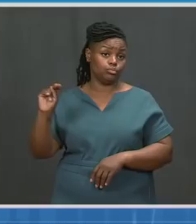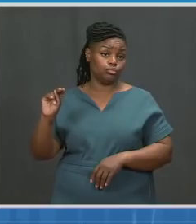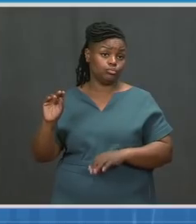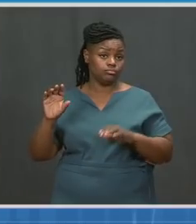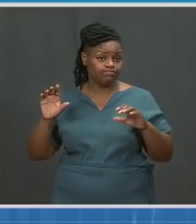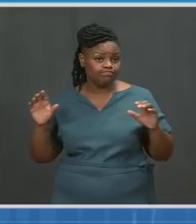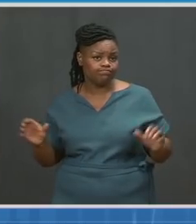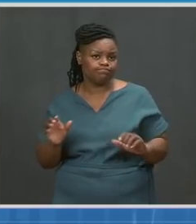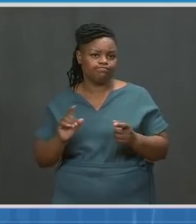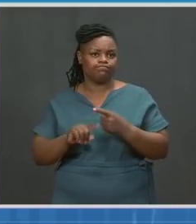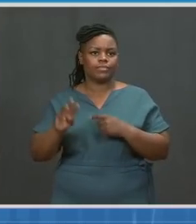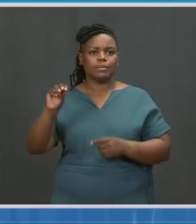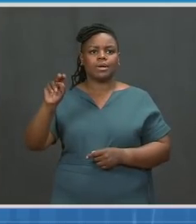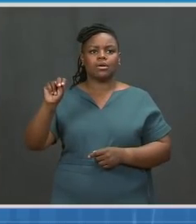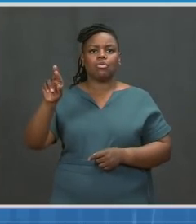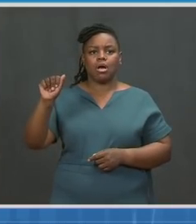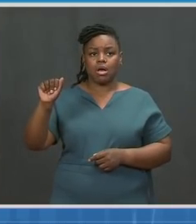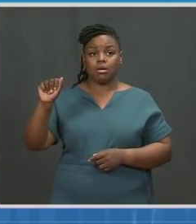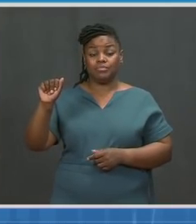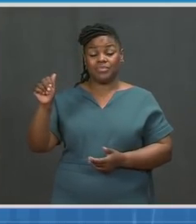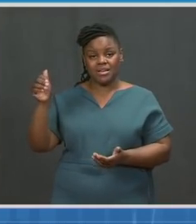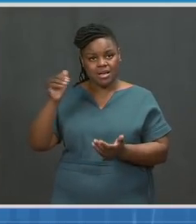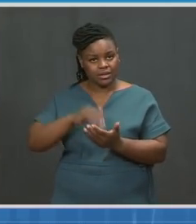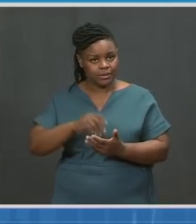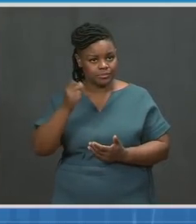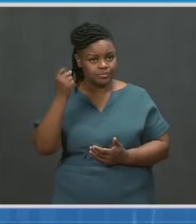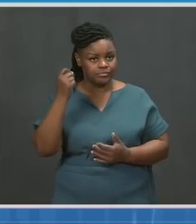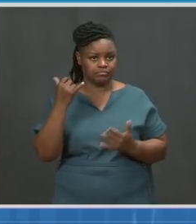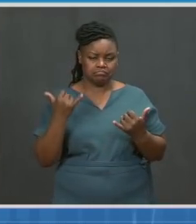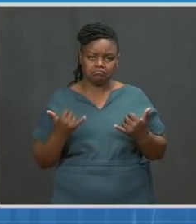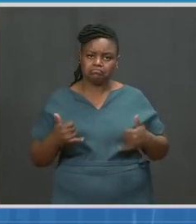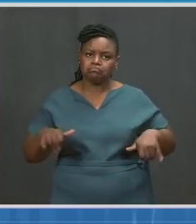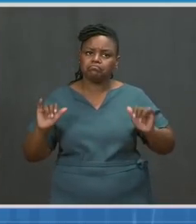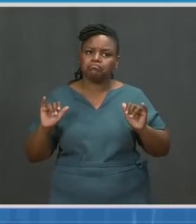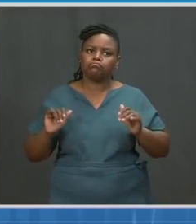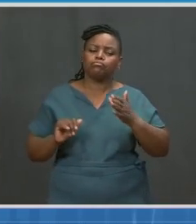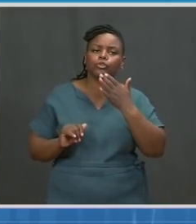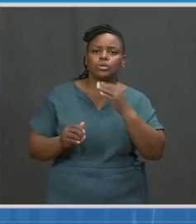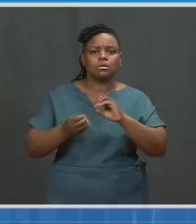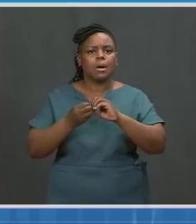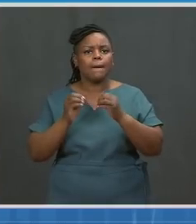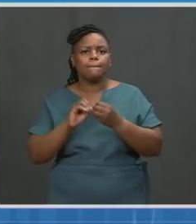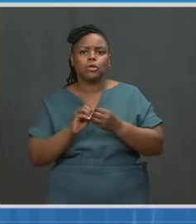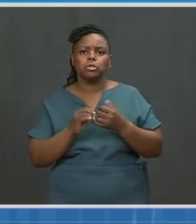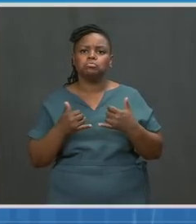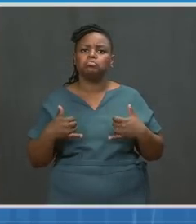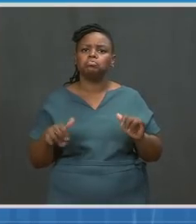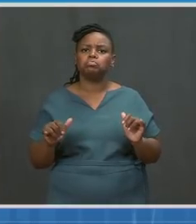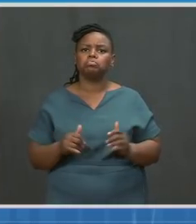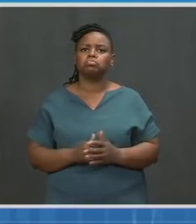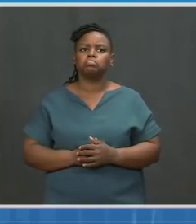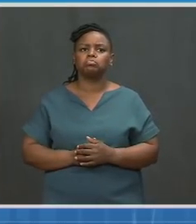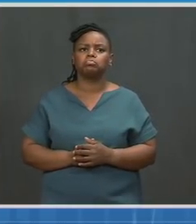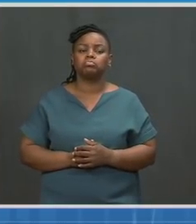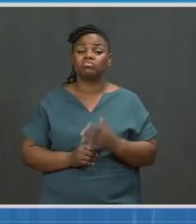Again, this is still within the cushion that you would see protected since the antibodies induced